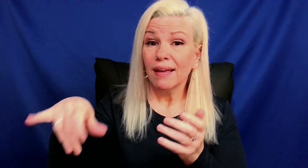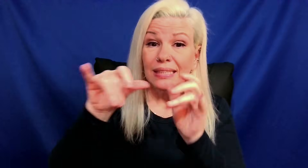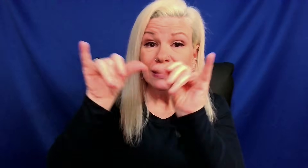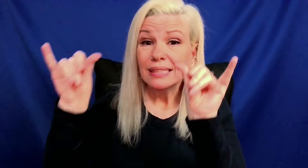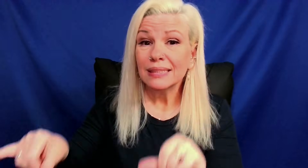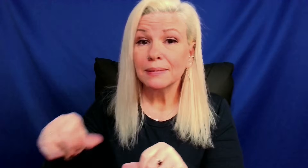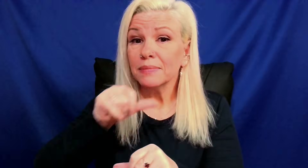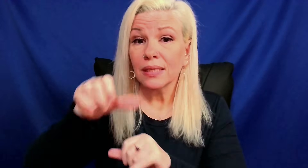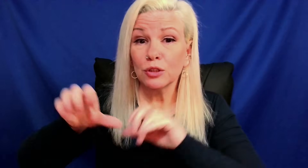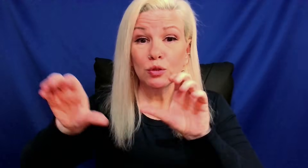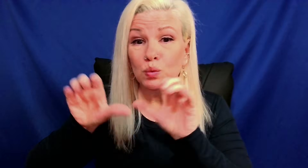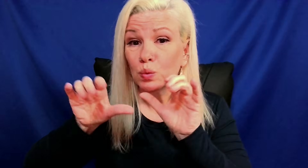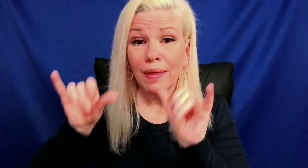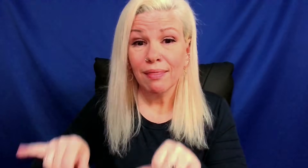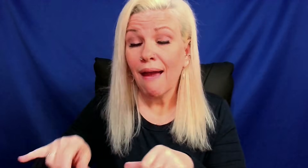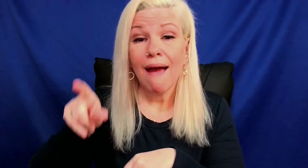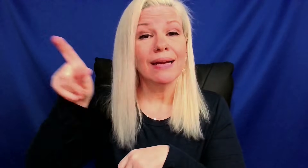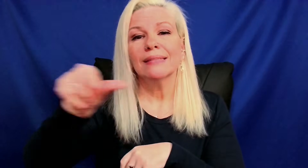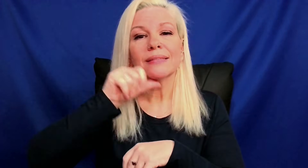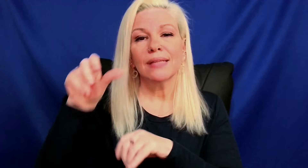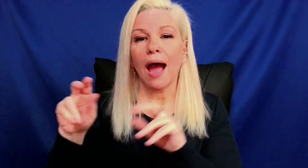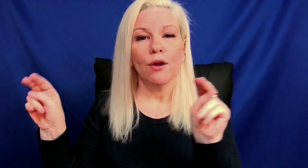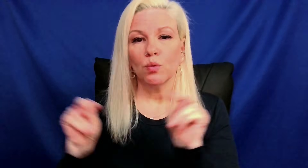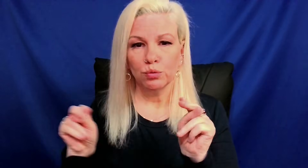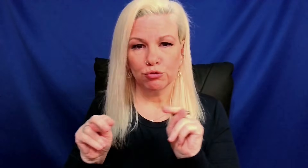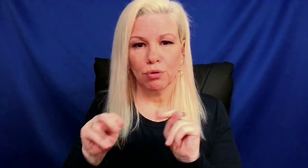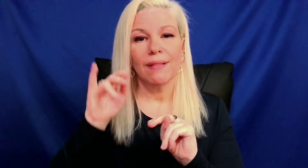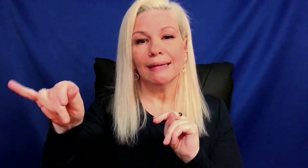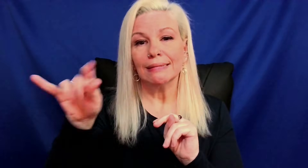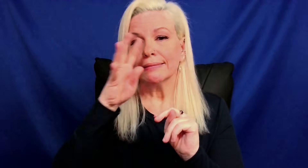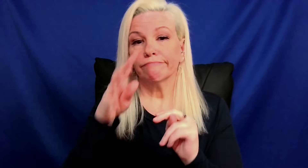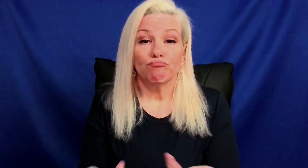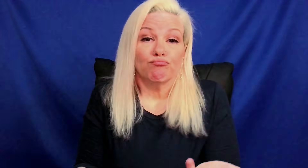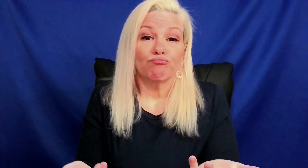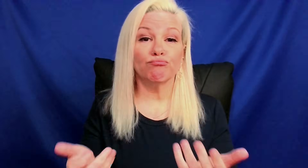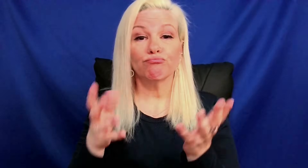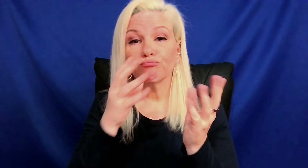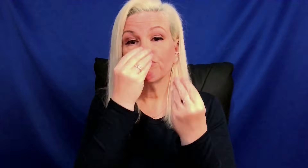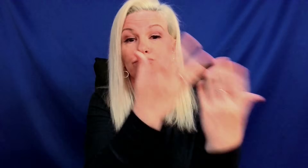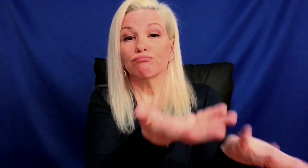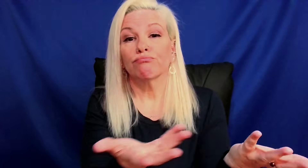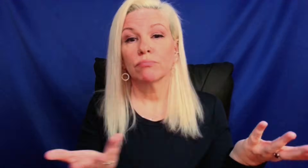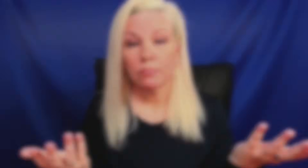A system that does not do this is not neutral. It is negligent.